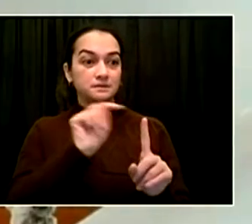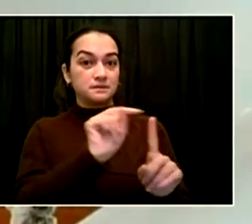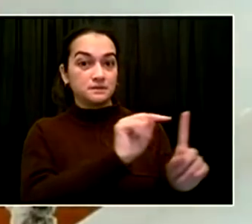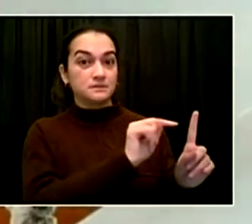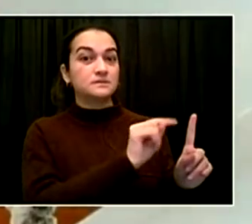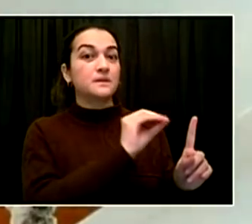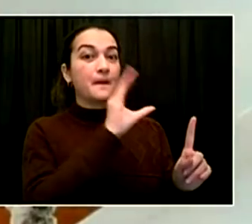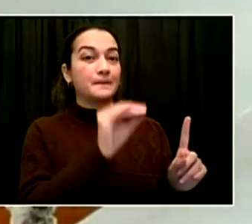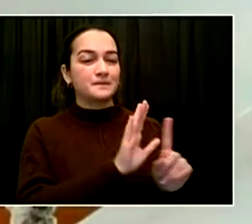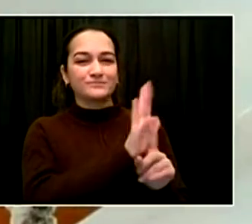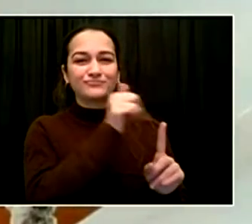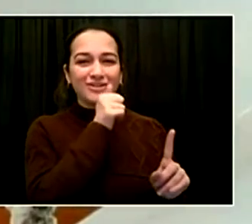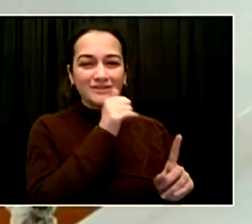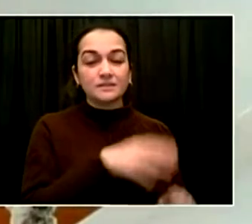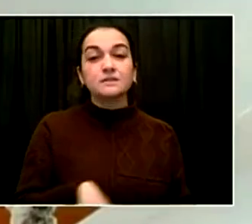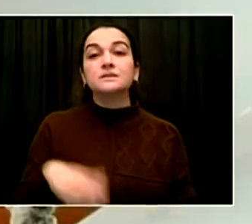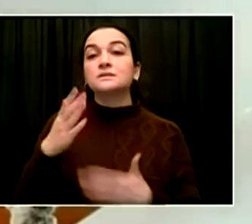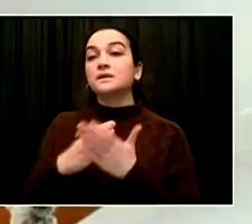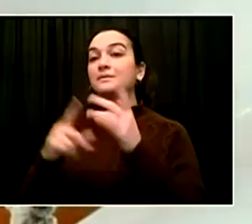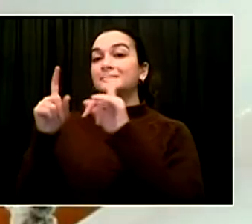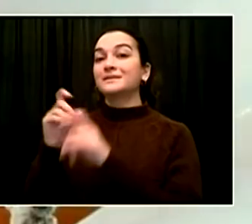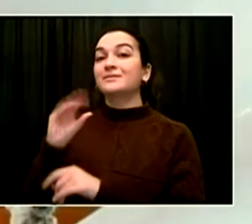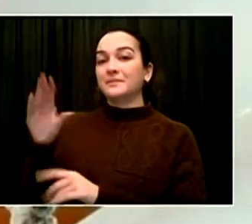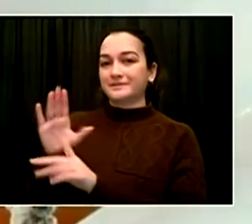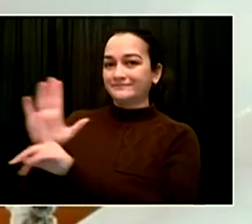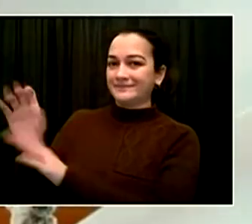CUP TOLL ACKNOWLEDGE YOUR POINT